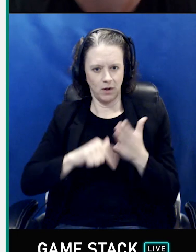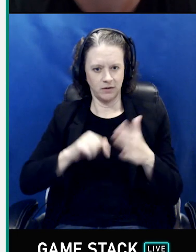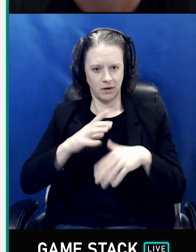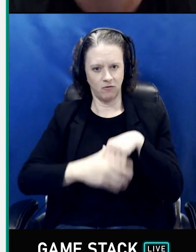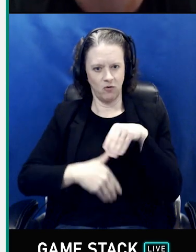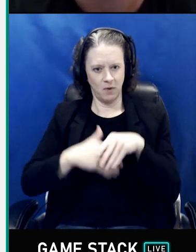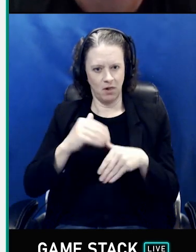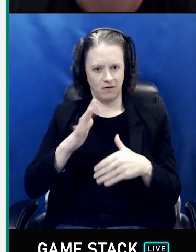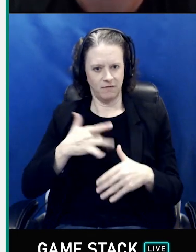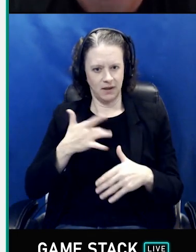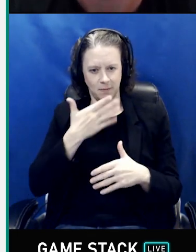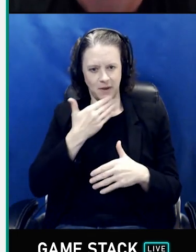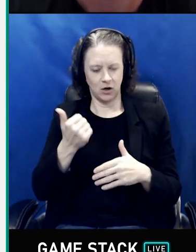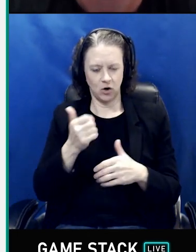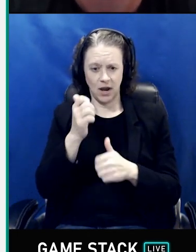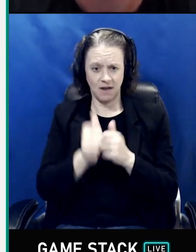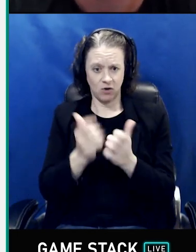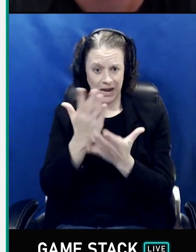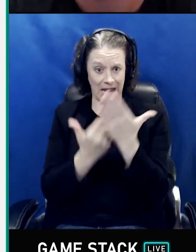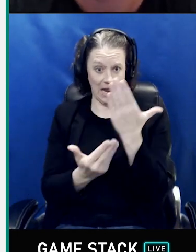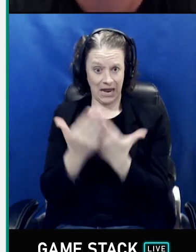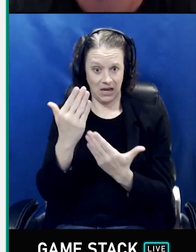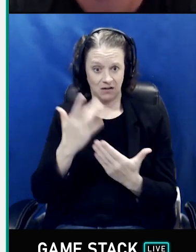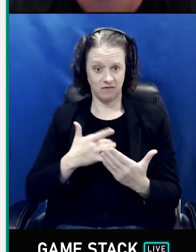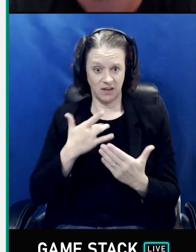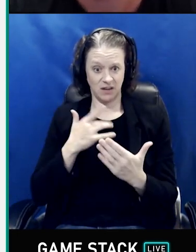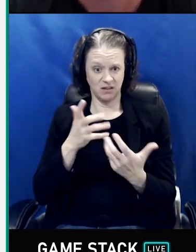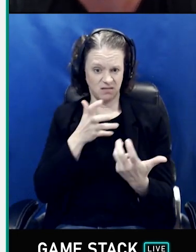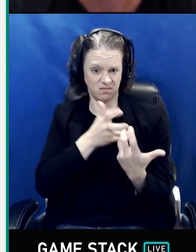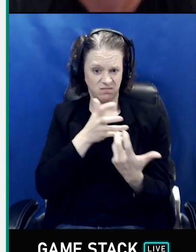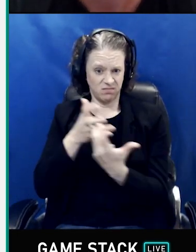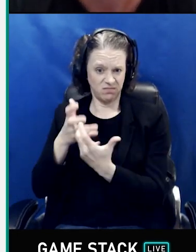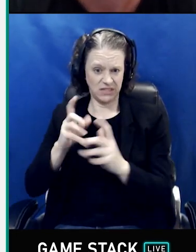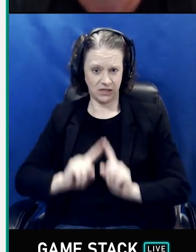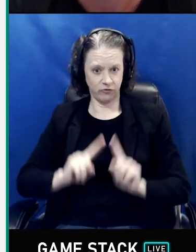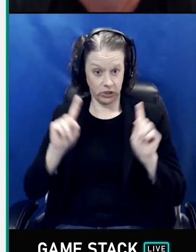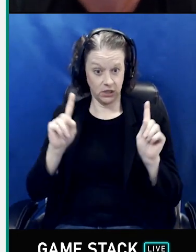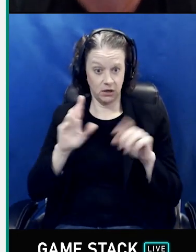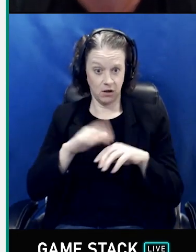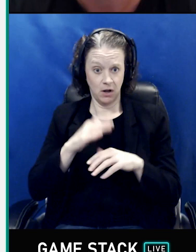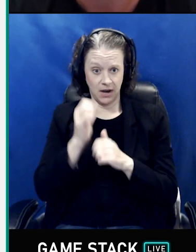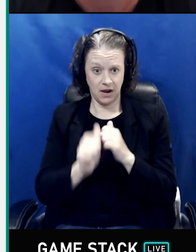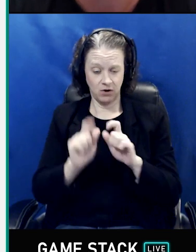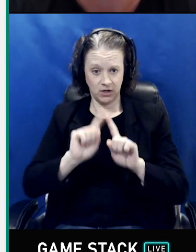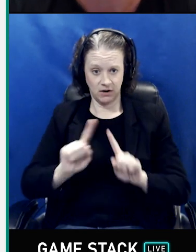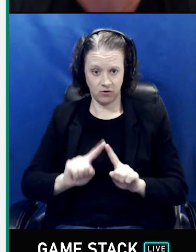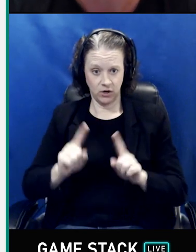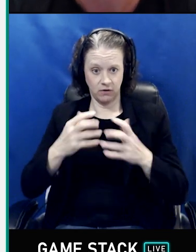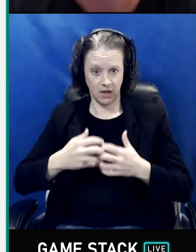fits slightly differently on every different device. We want to make sure that we provide gamers with